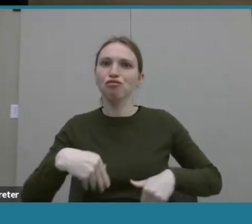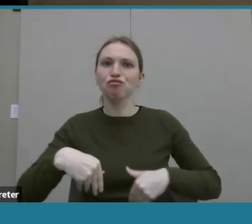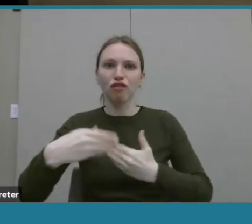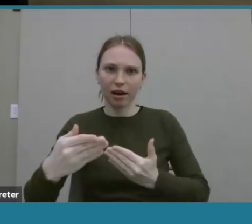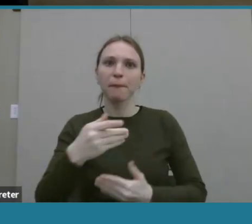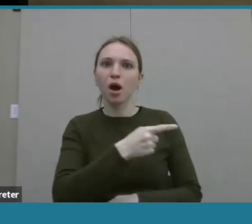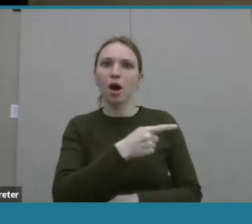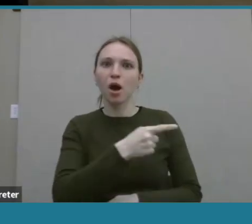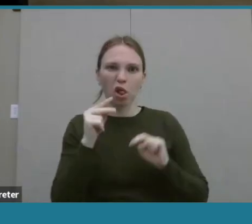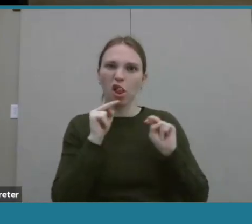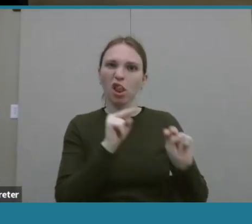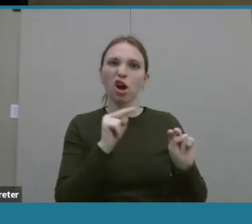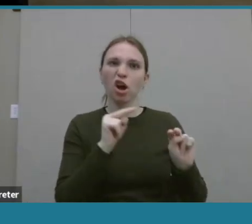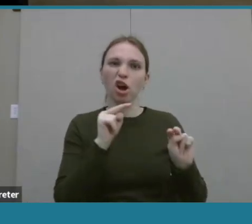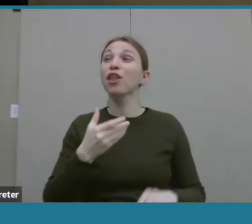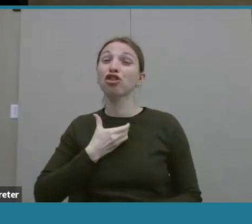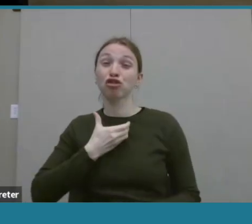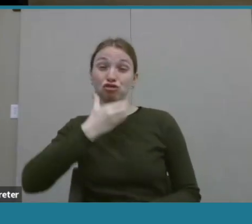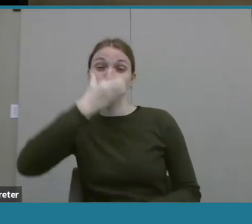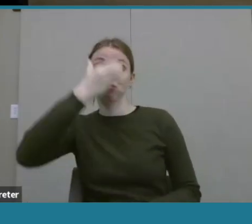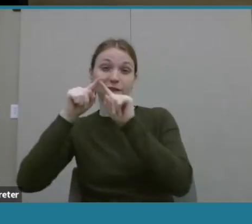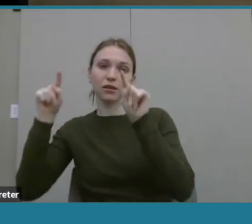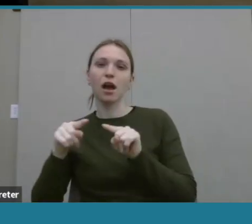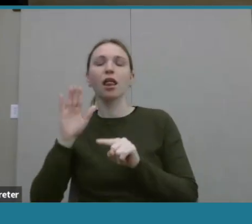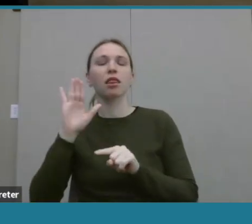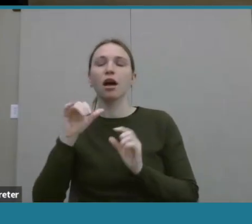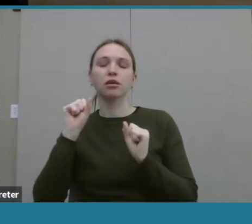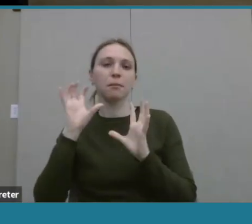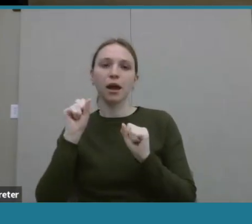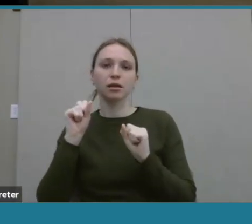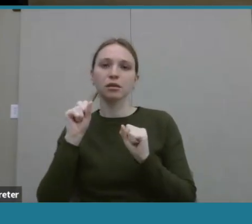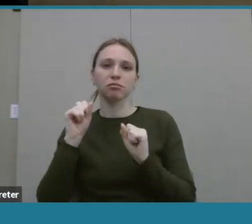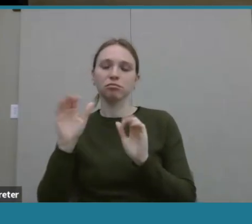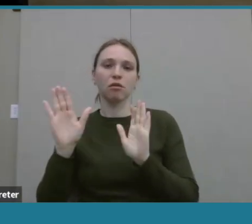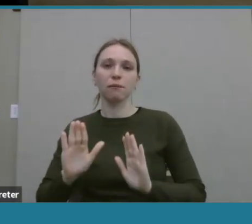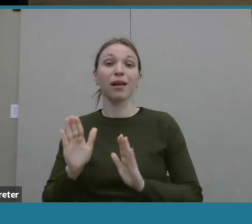The giraffe sign is incredible, you know, just to see the different panels. And the gorilla sign too.